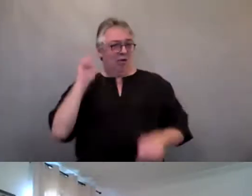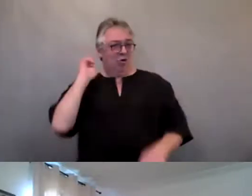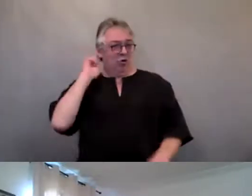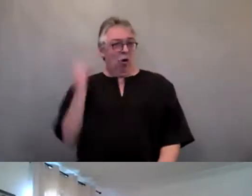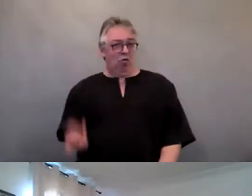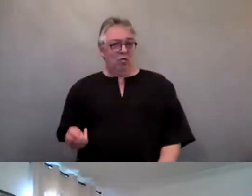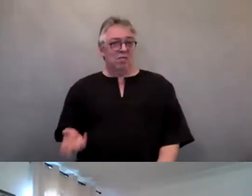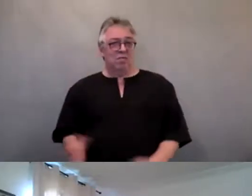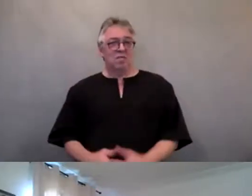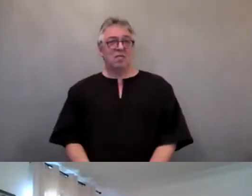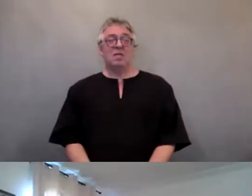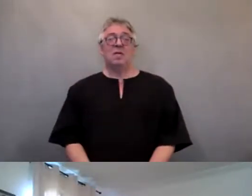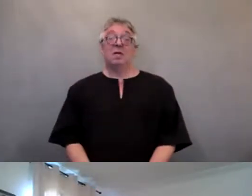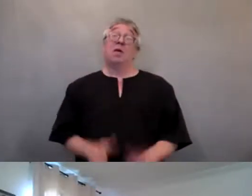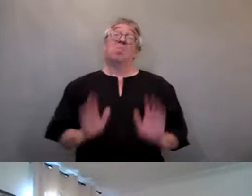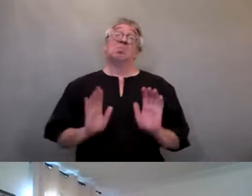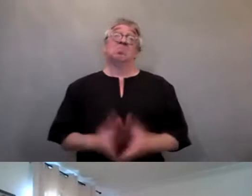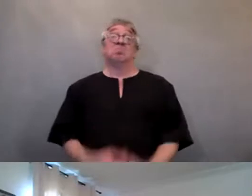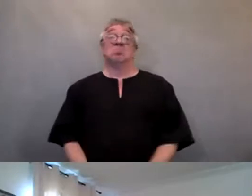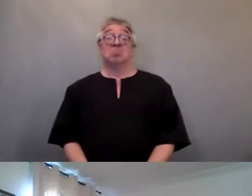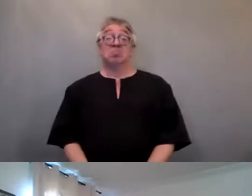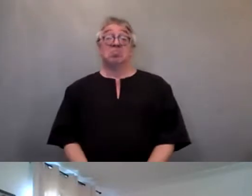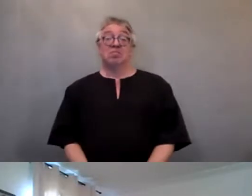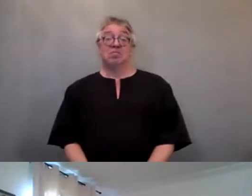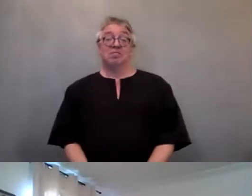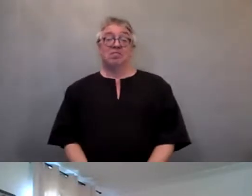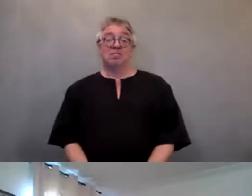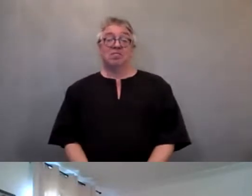and usually people do not do it